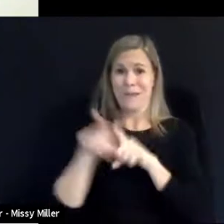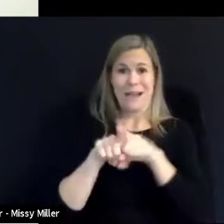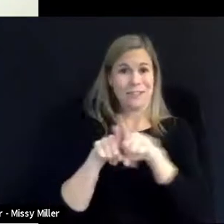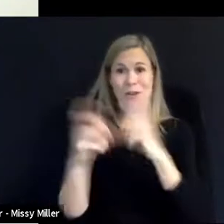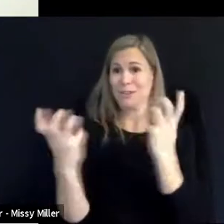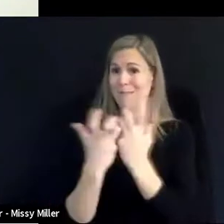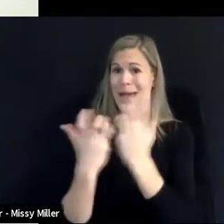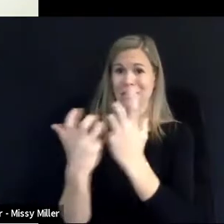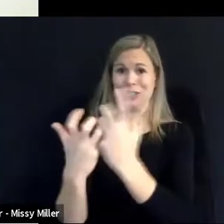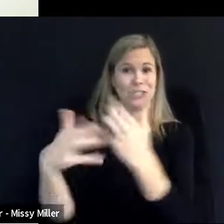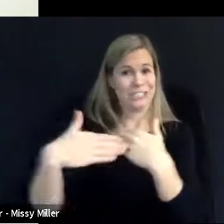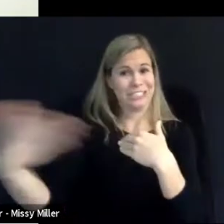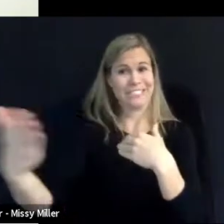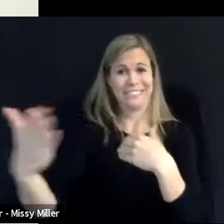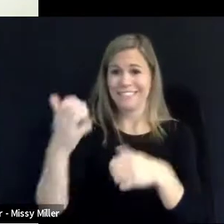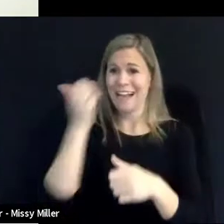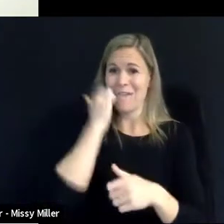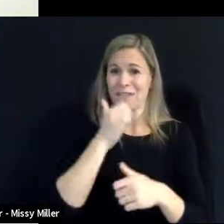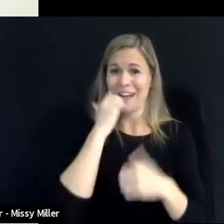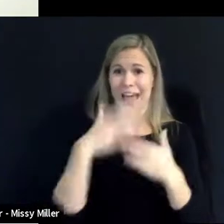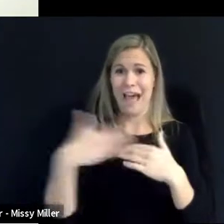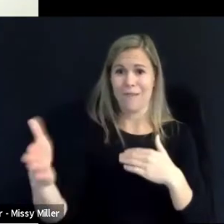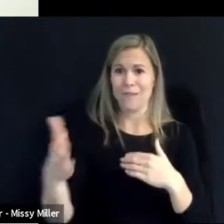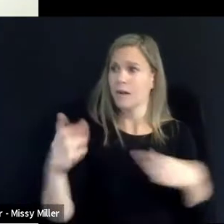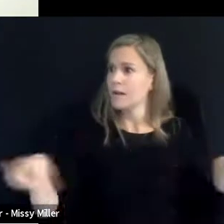but the consequences of being laughed at, that worked.